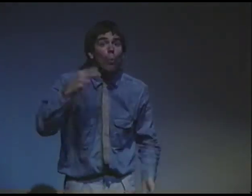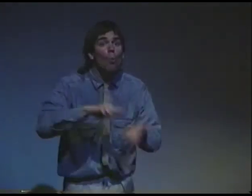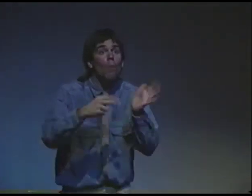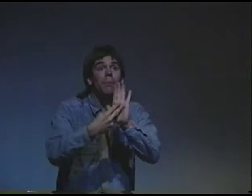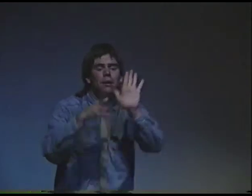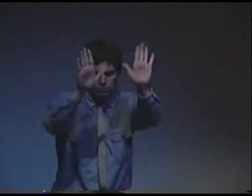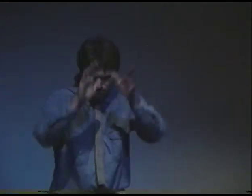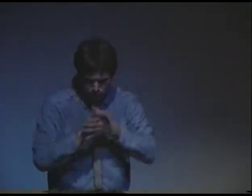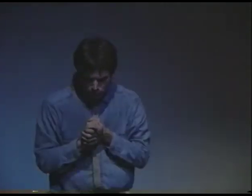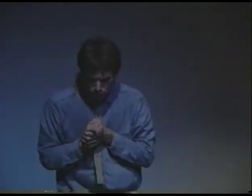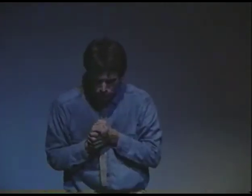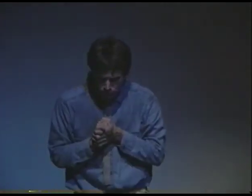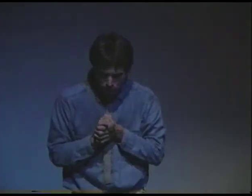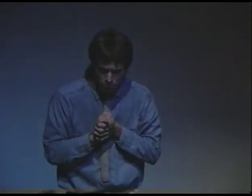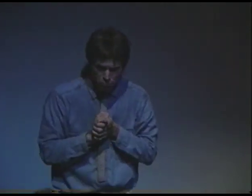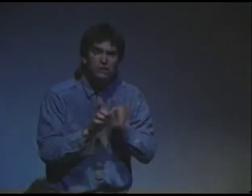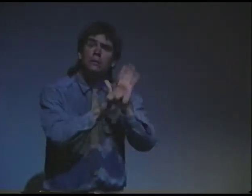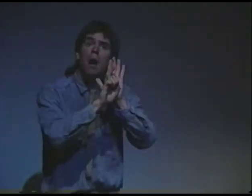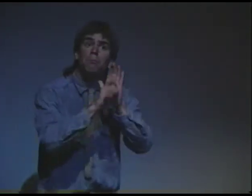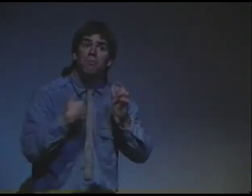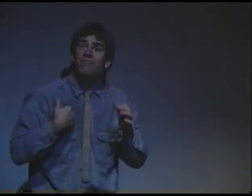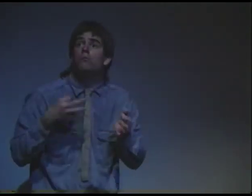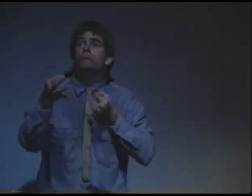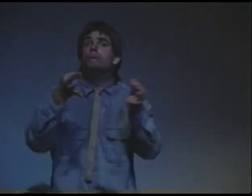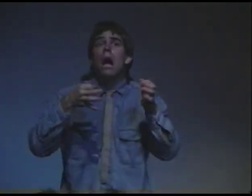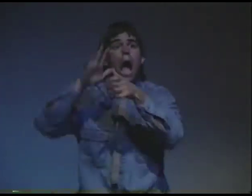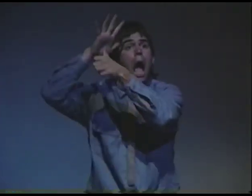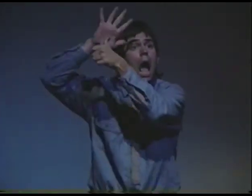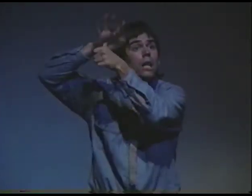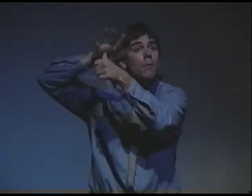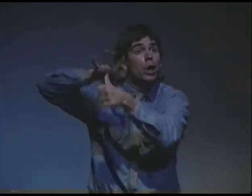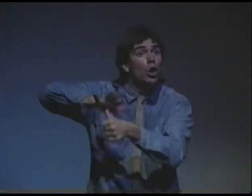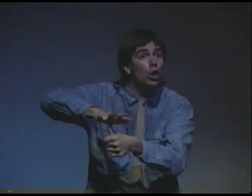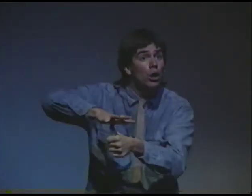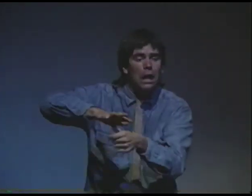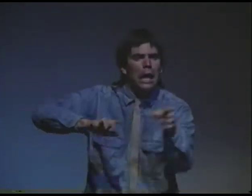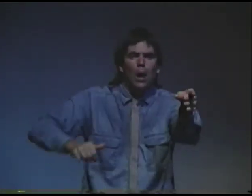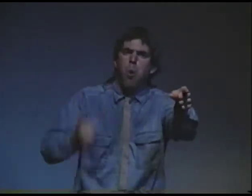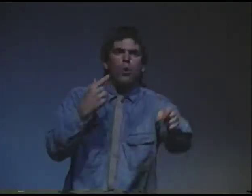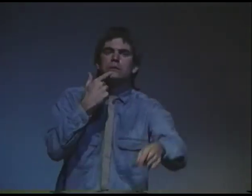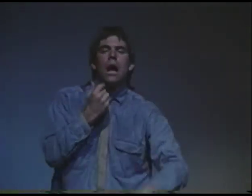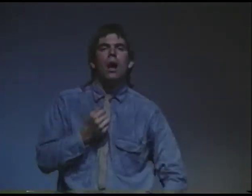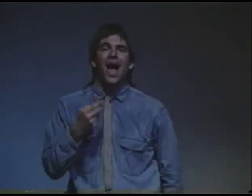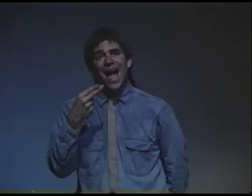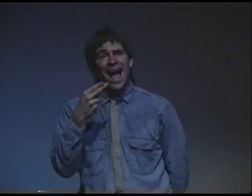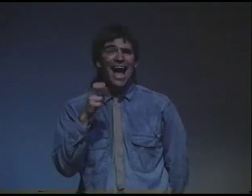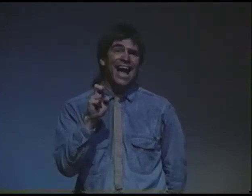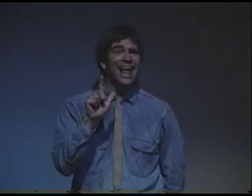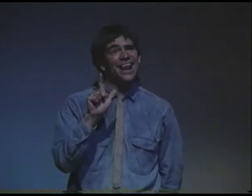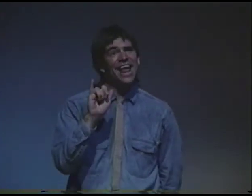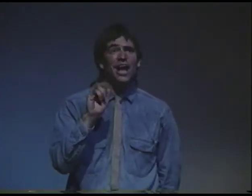fill it with sound like, for example, if I'm doing a helicopter, he won't say,